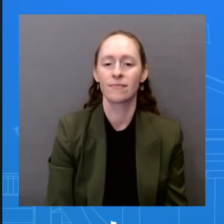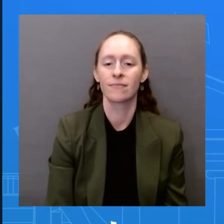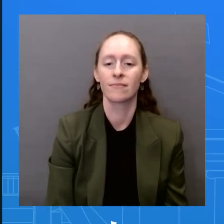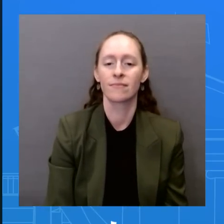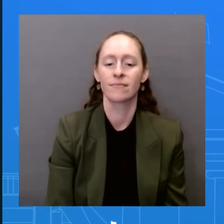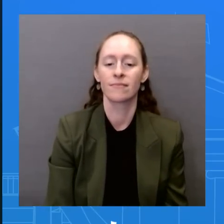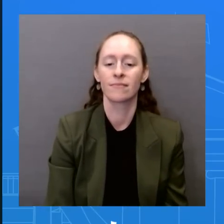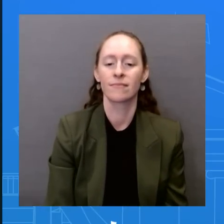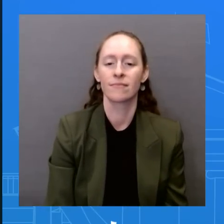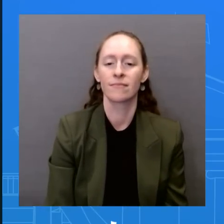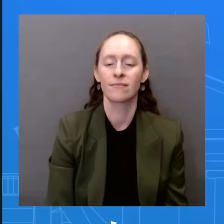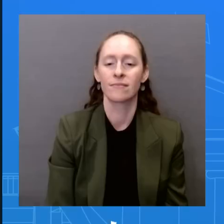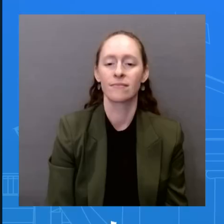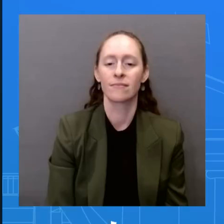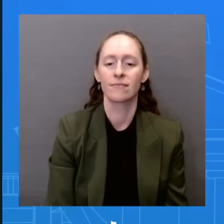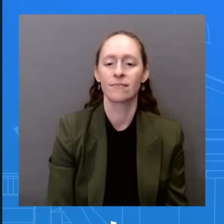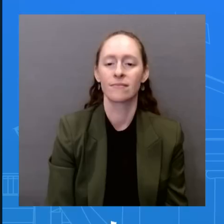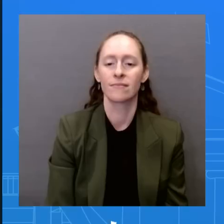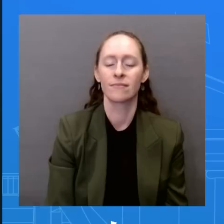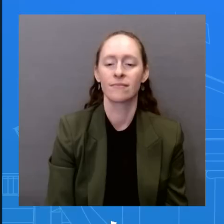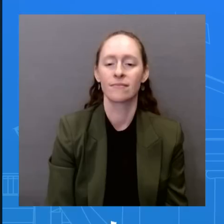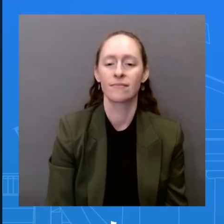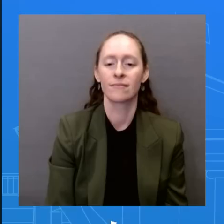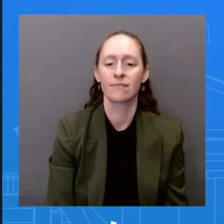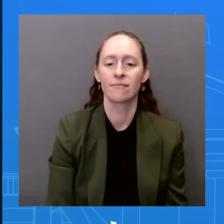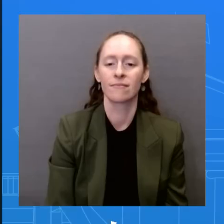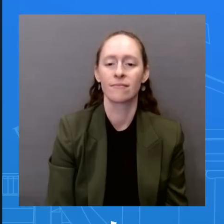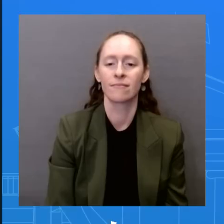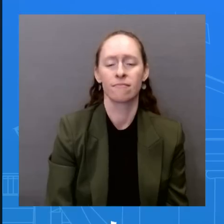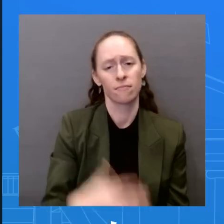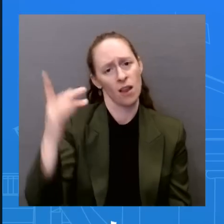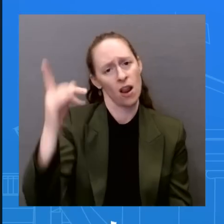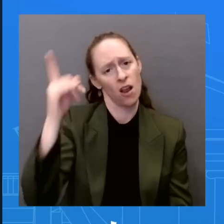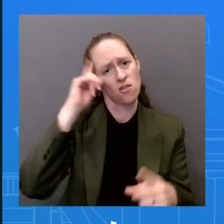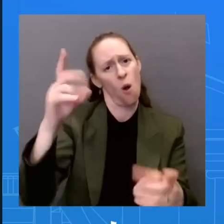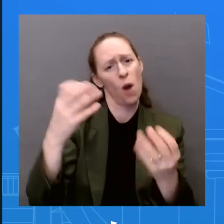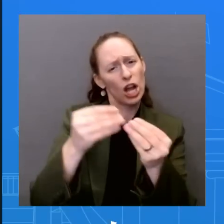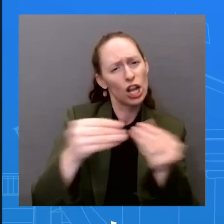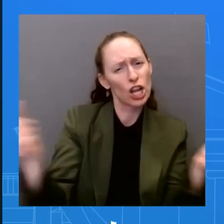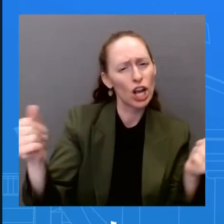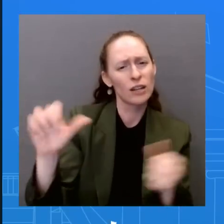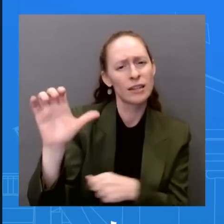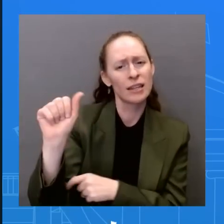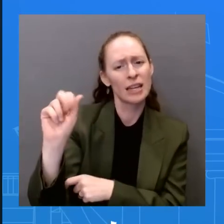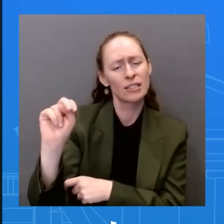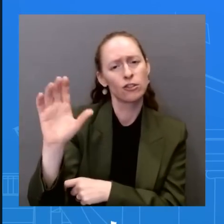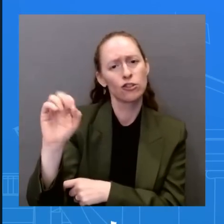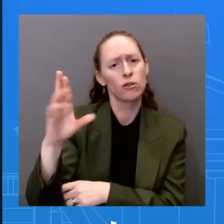but to change people's lives, improving their health, and decreasing the burden of the disease.